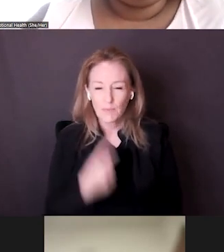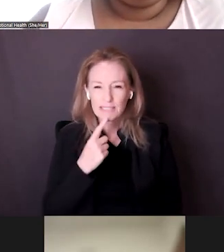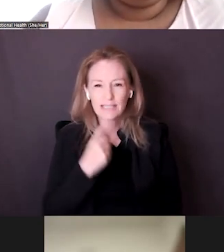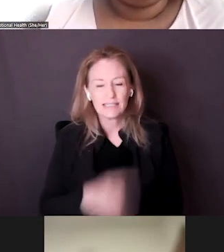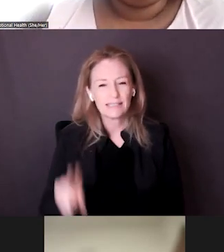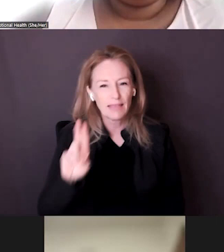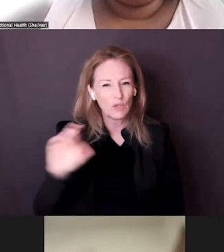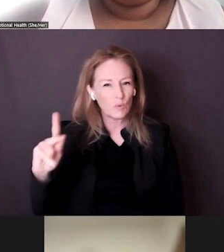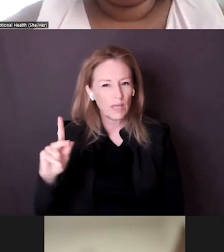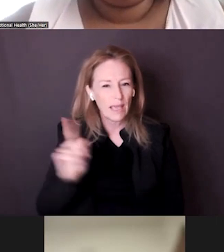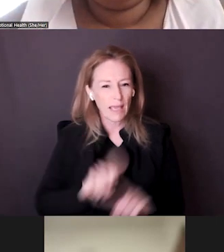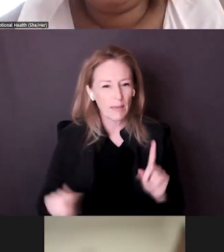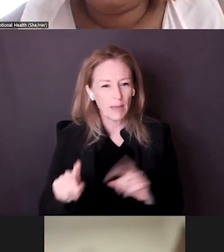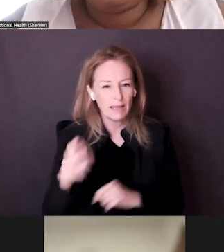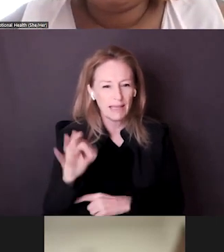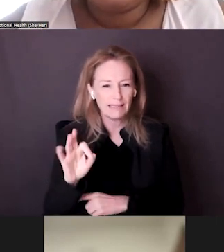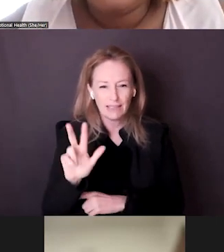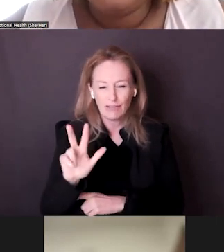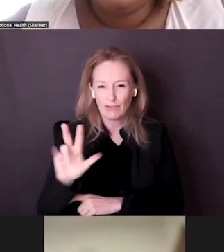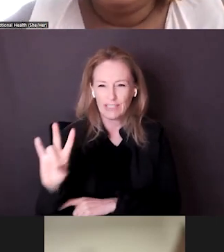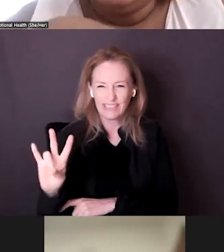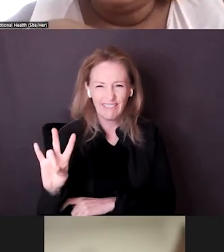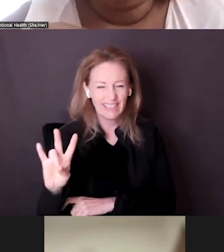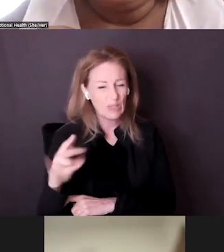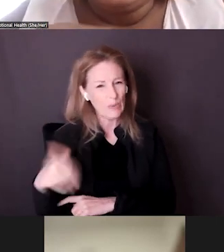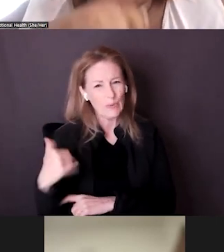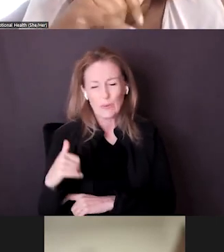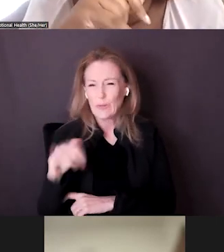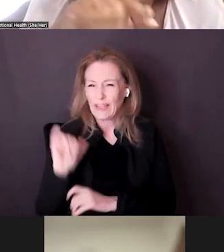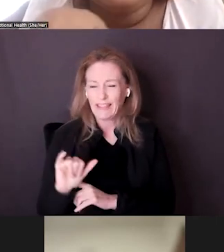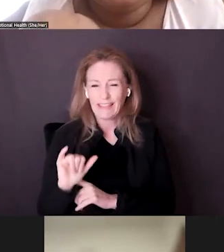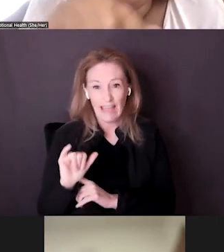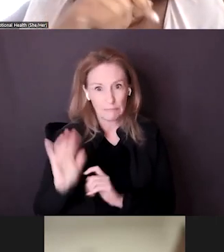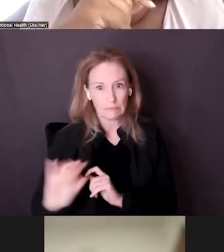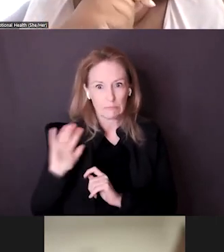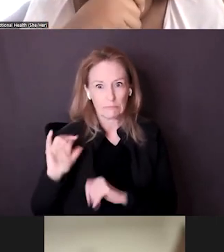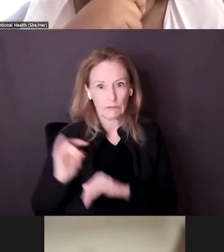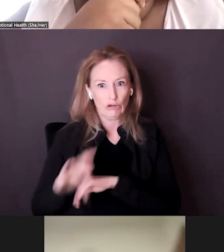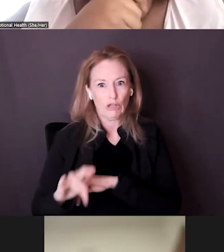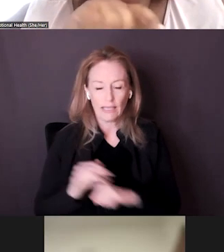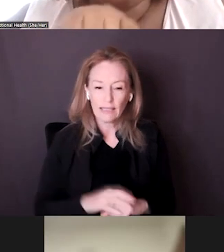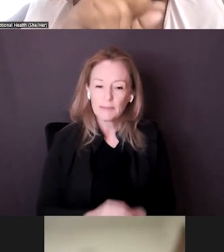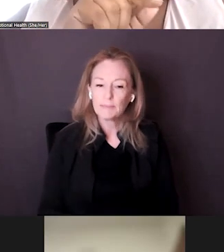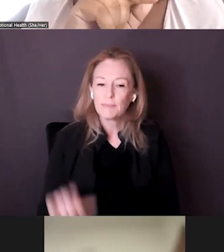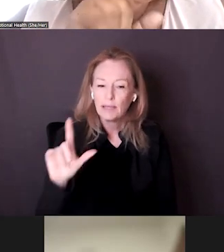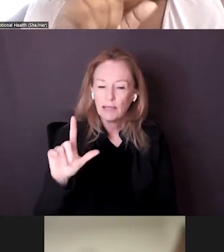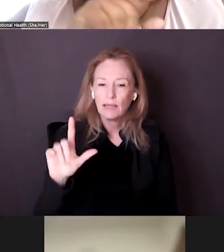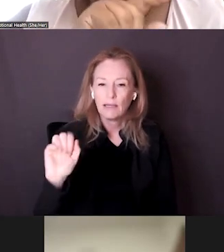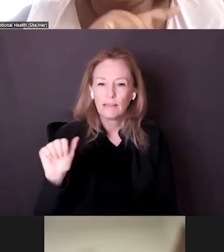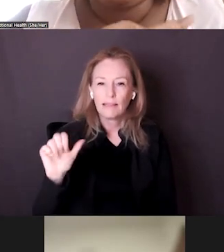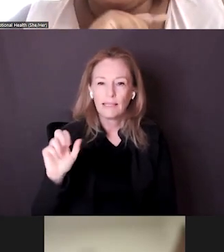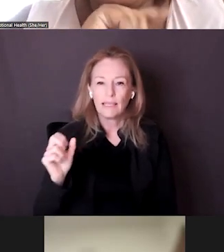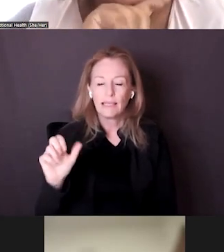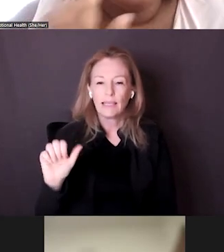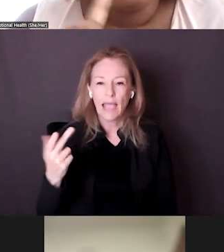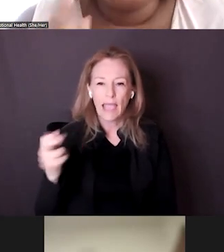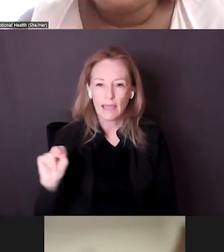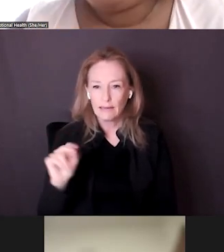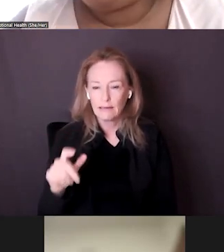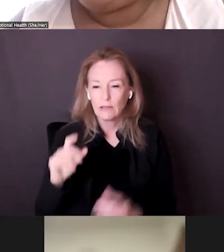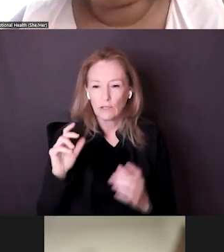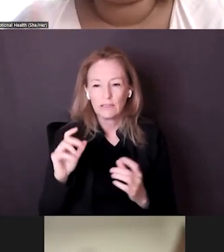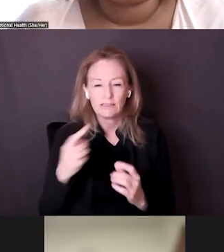SEEMS EARLY. >> LEIGH ANN HAS NOTED IN THE CHAT THAT THIS